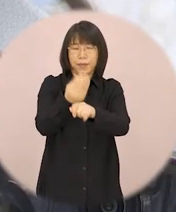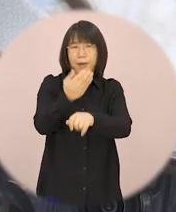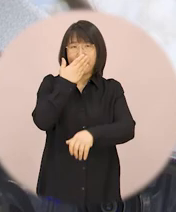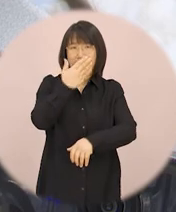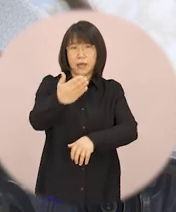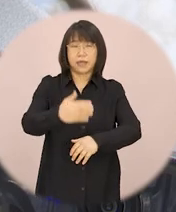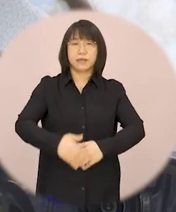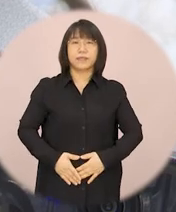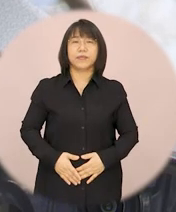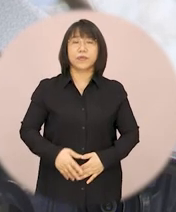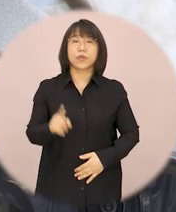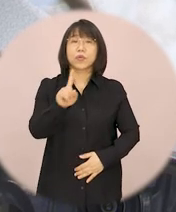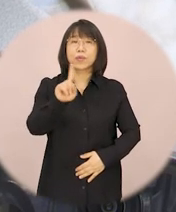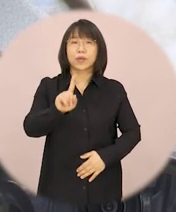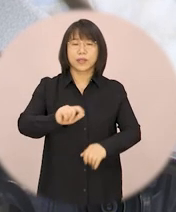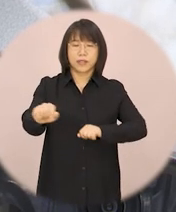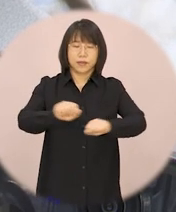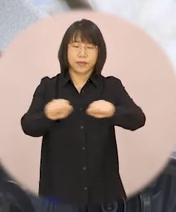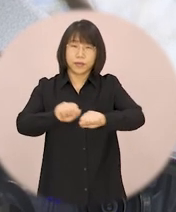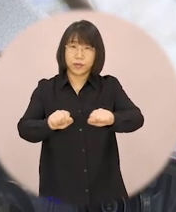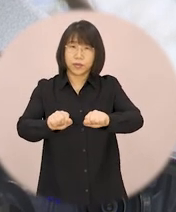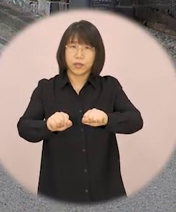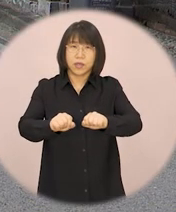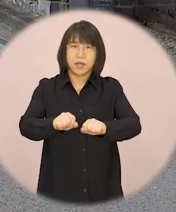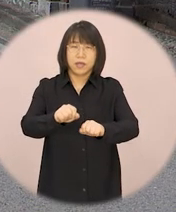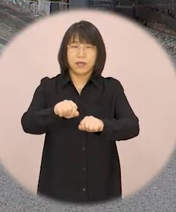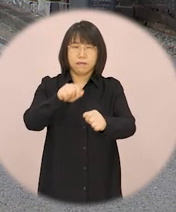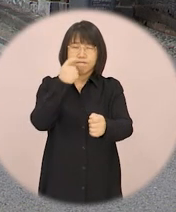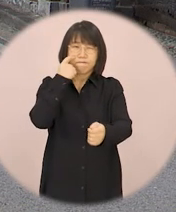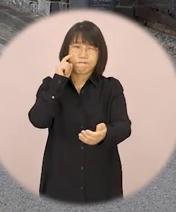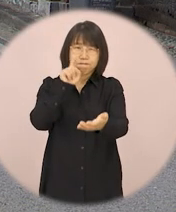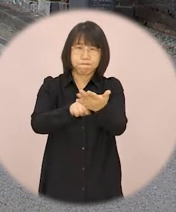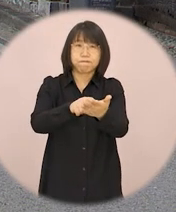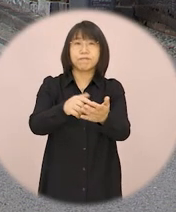In particular, the motion detection function has an excellent effect on unauthorized garbage disposal surveillance.